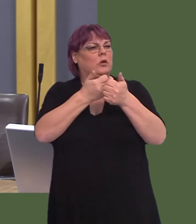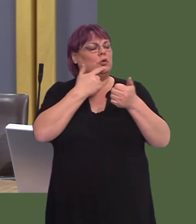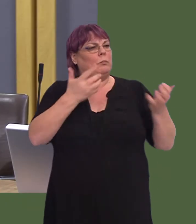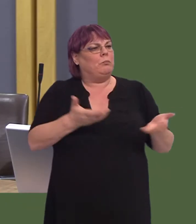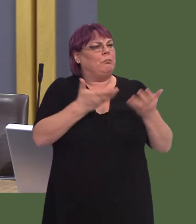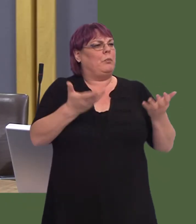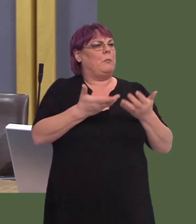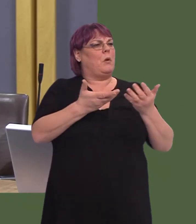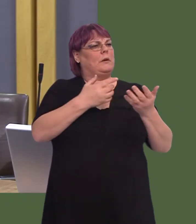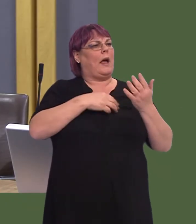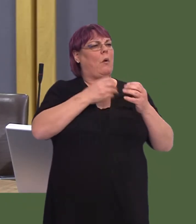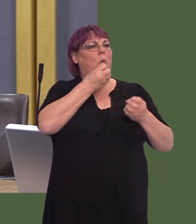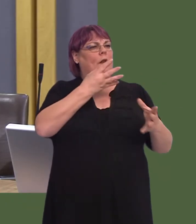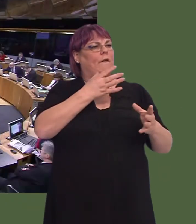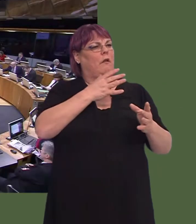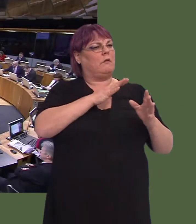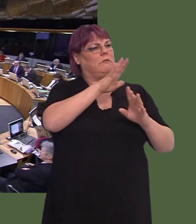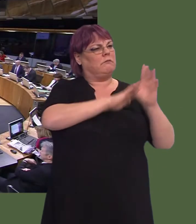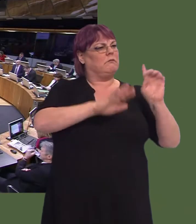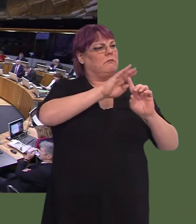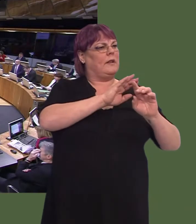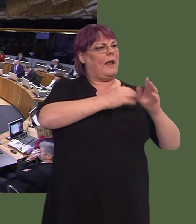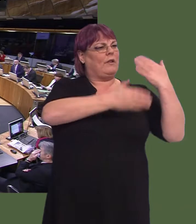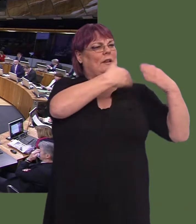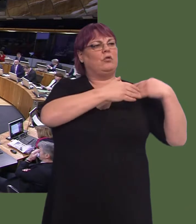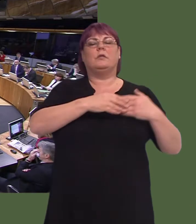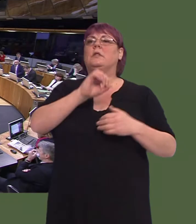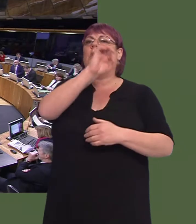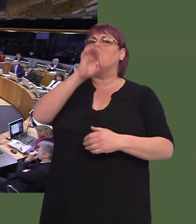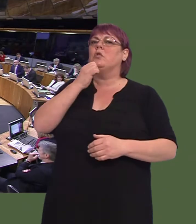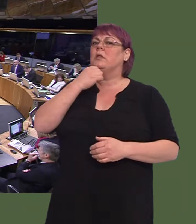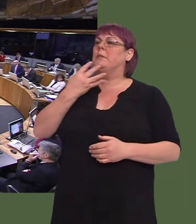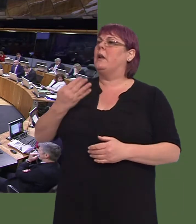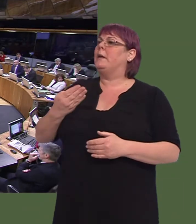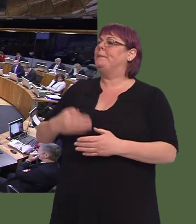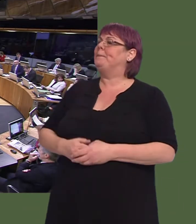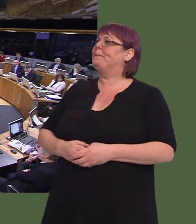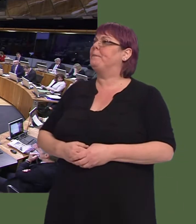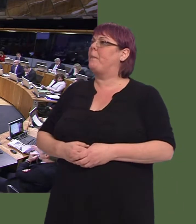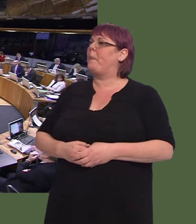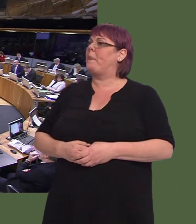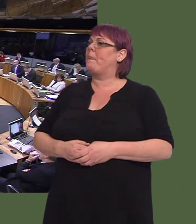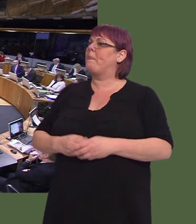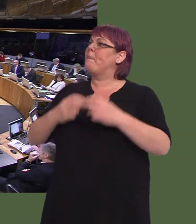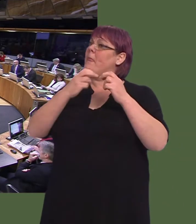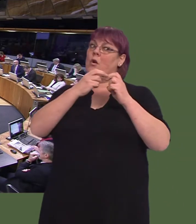Suzy Davies AM: 9. Will the First Minister make a statement on transport provision in South Wales West?